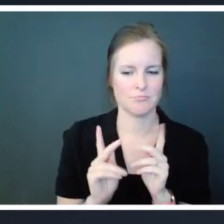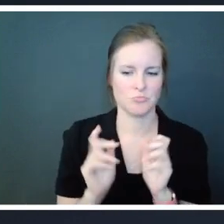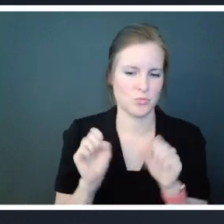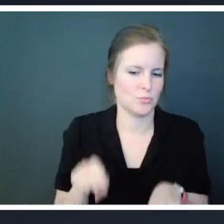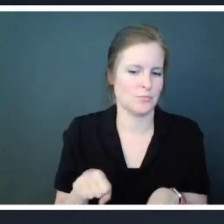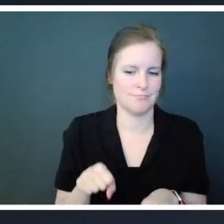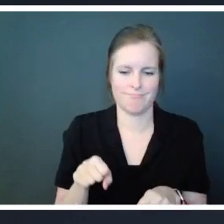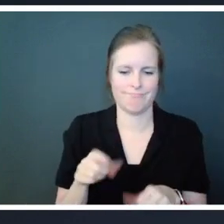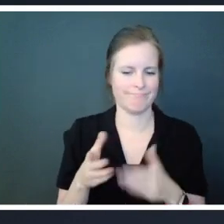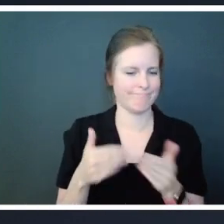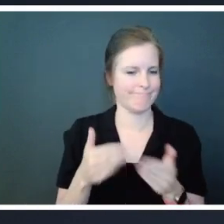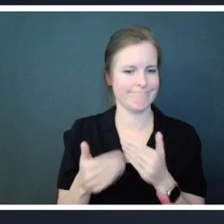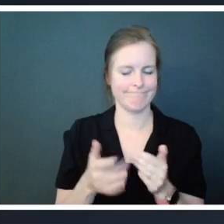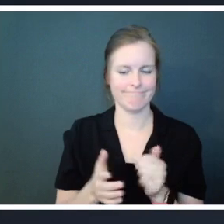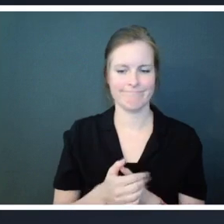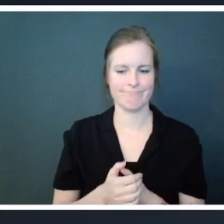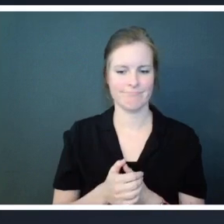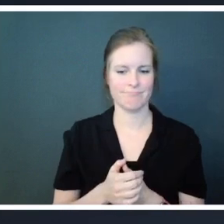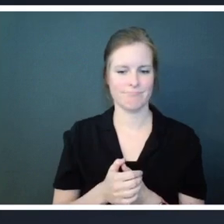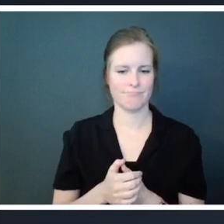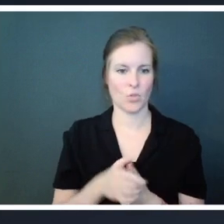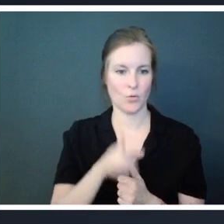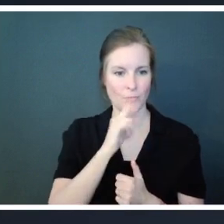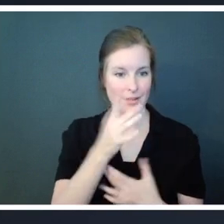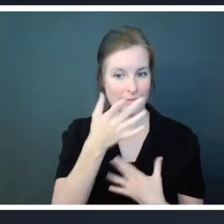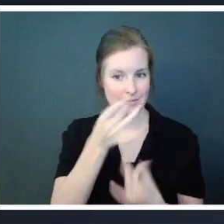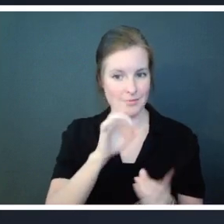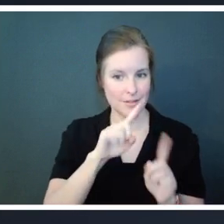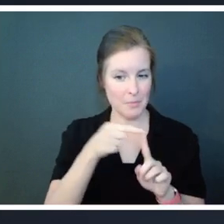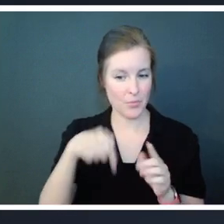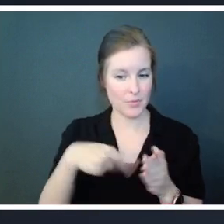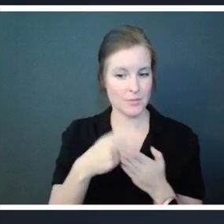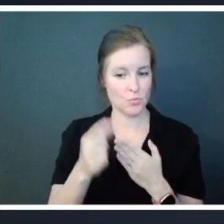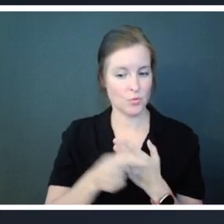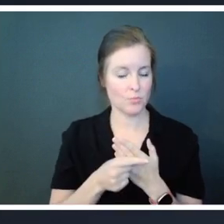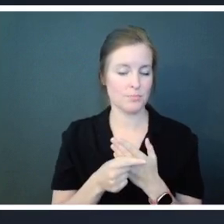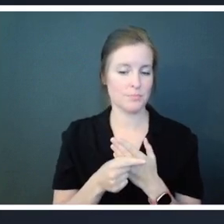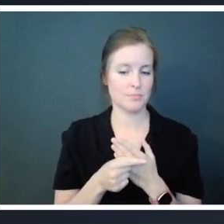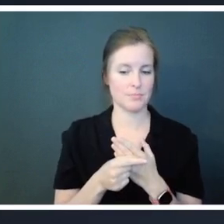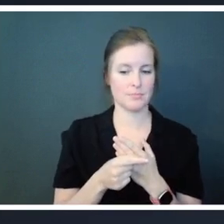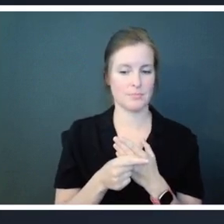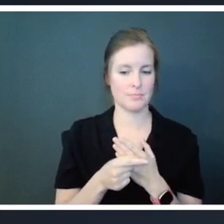about the Duck Stamp program and about the longevity of this program, and the art of